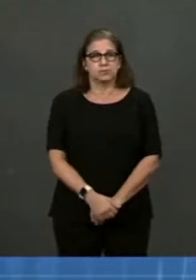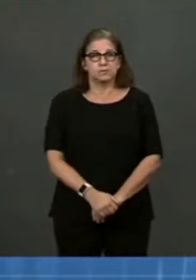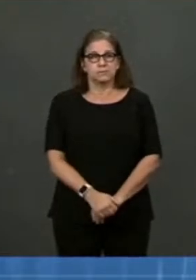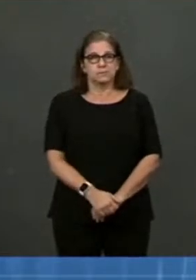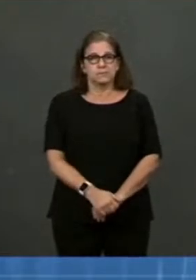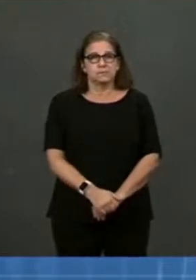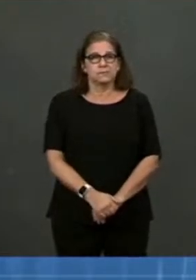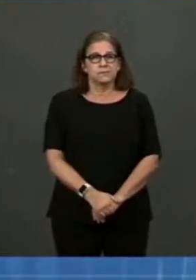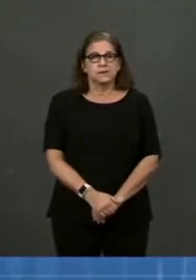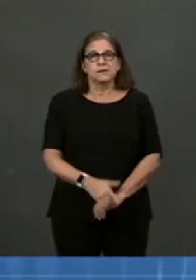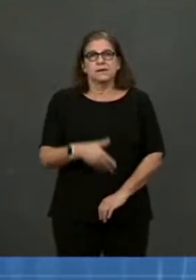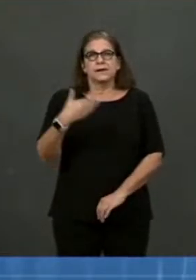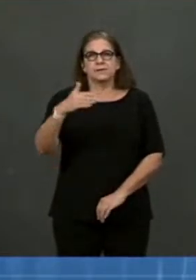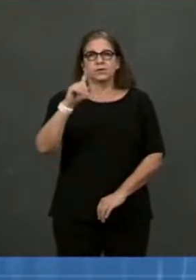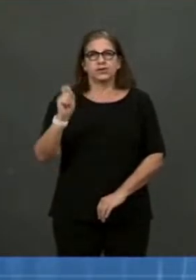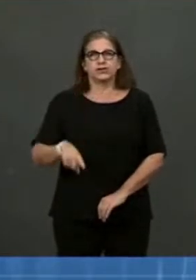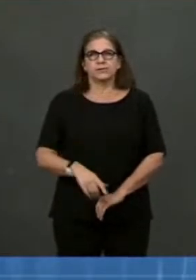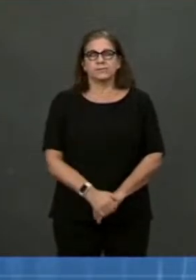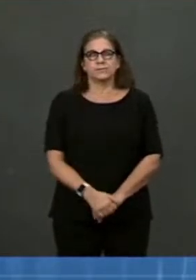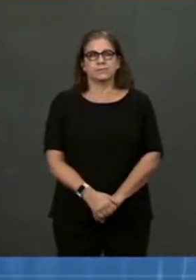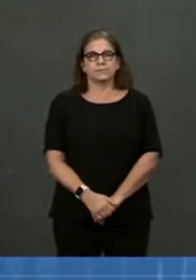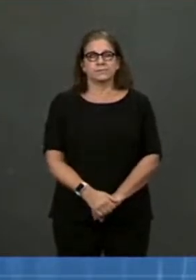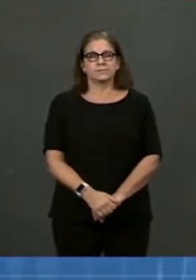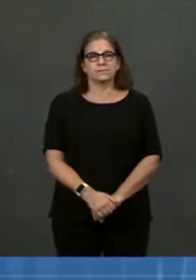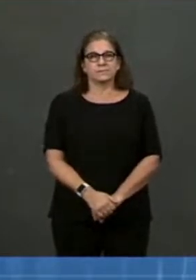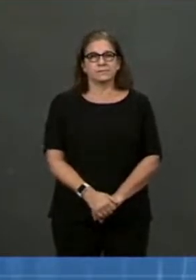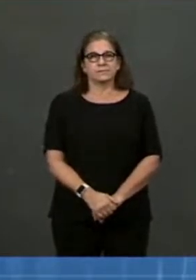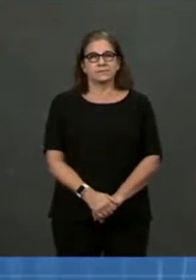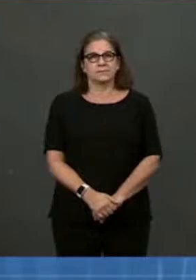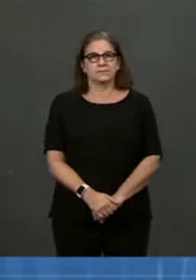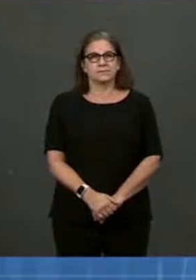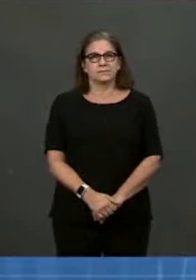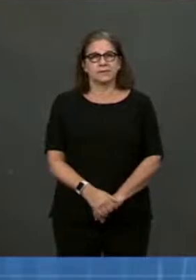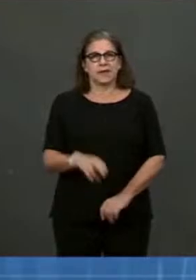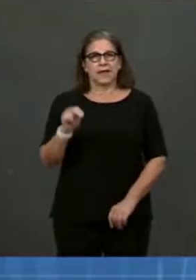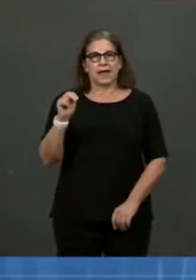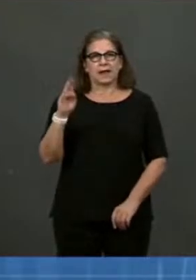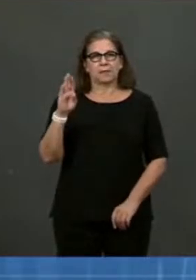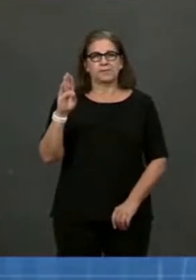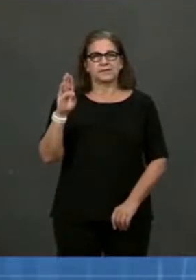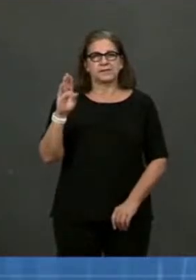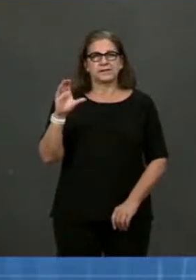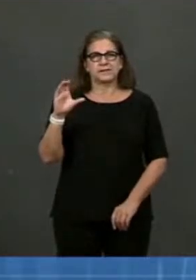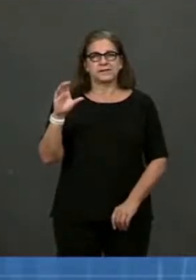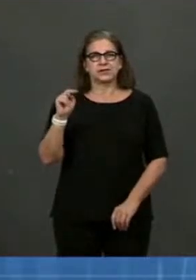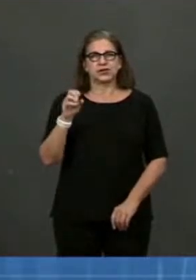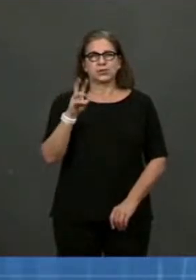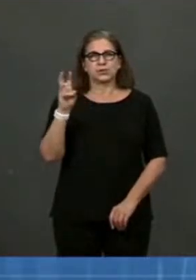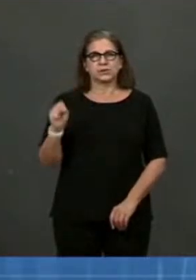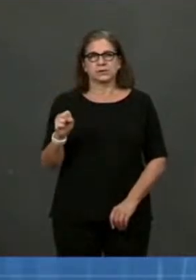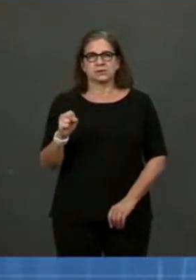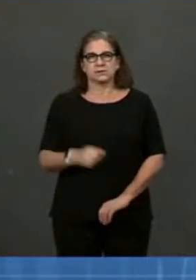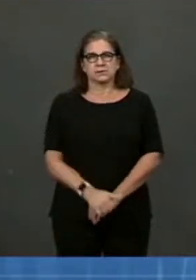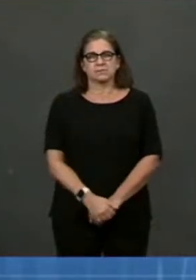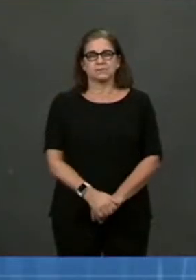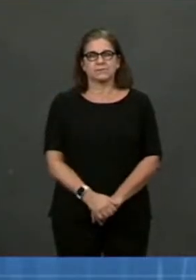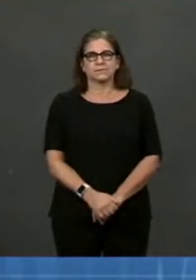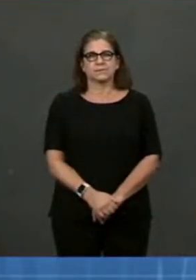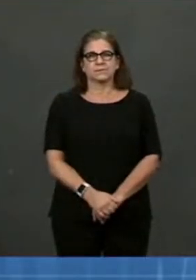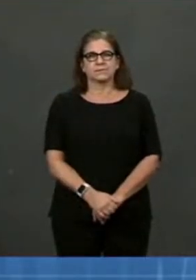OF TIME D ALSO FOR NURSING AS